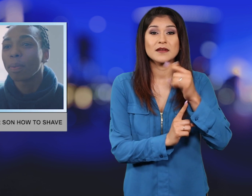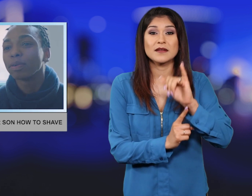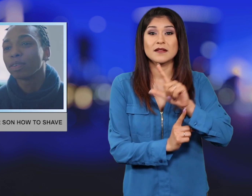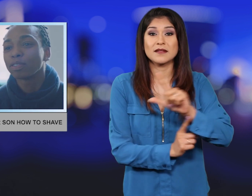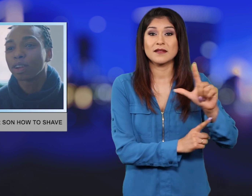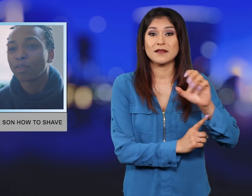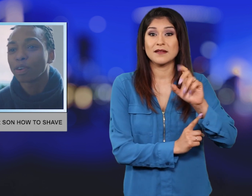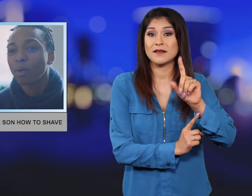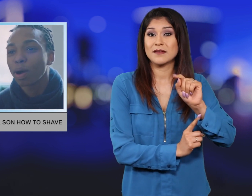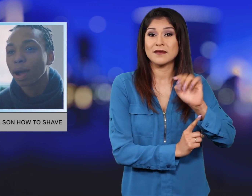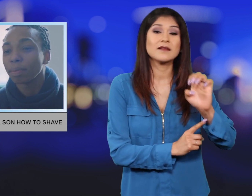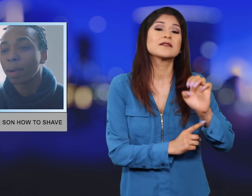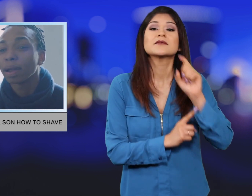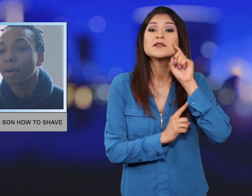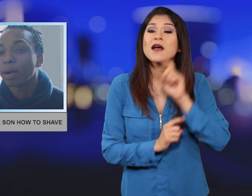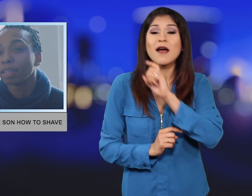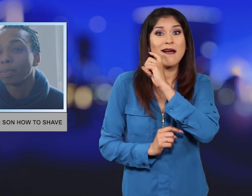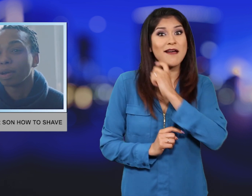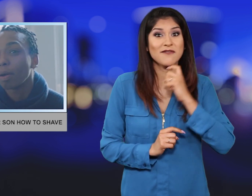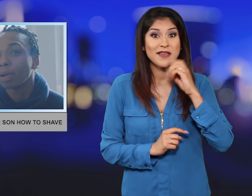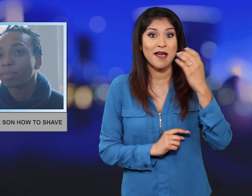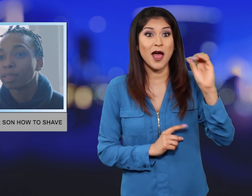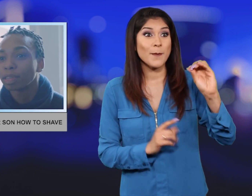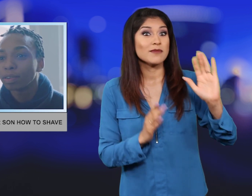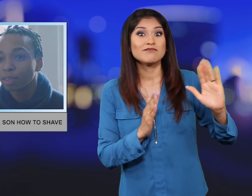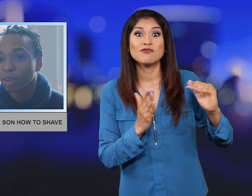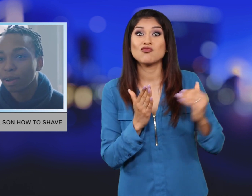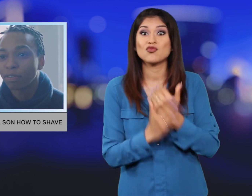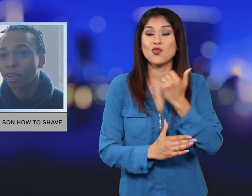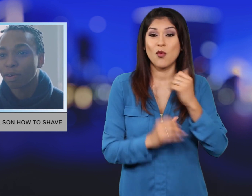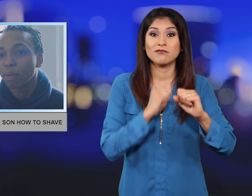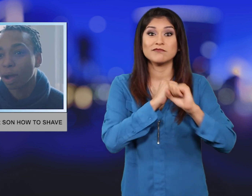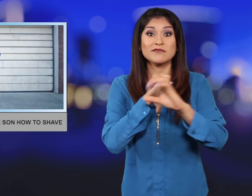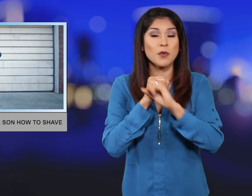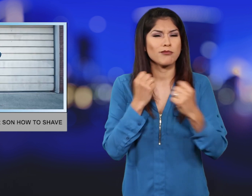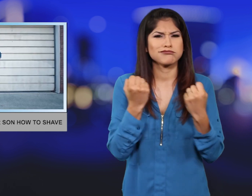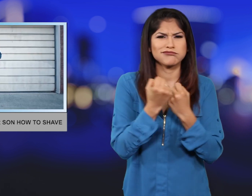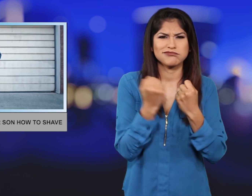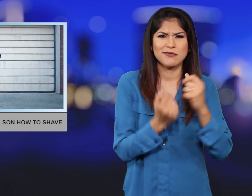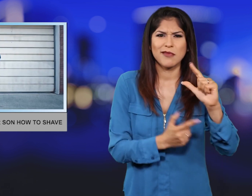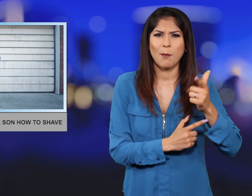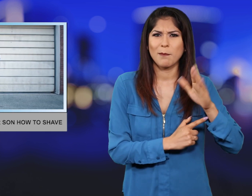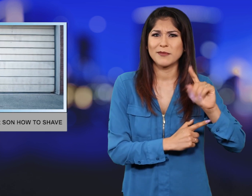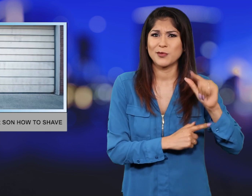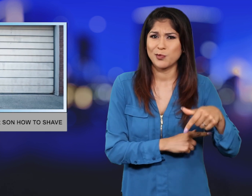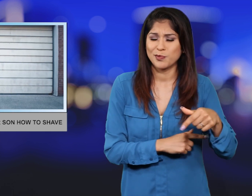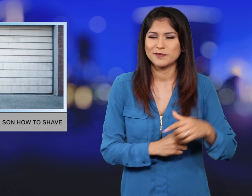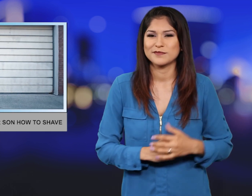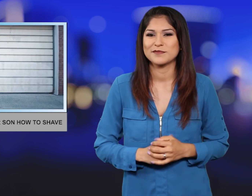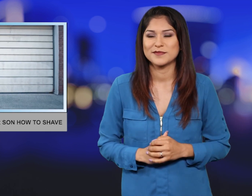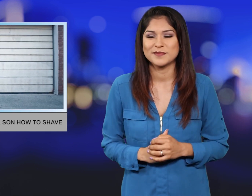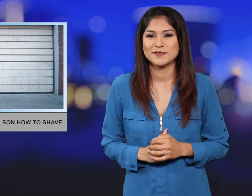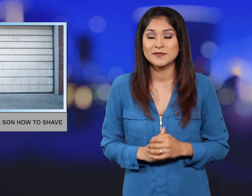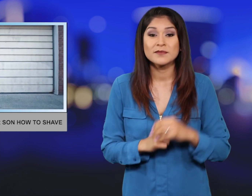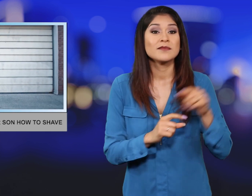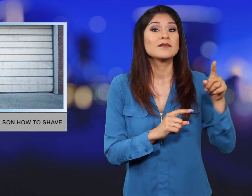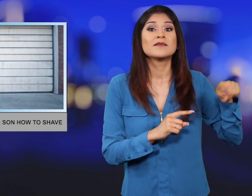Gillette is embracing the LGBTQ community in a new ad.